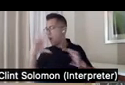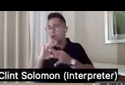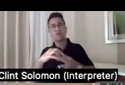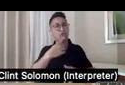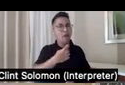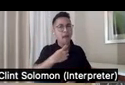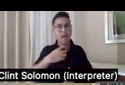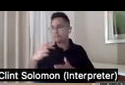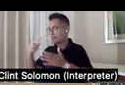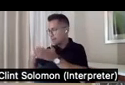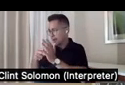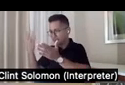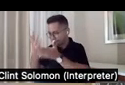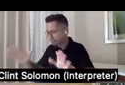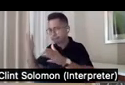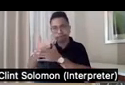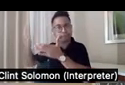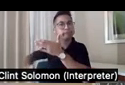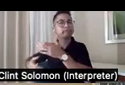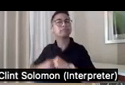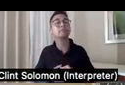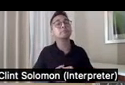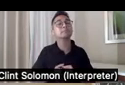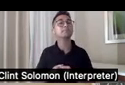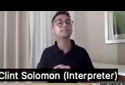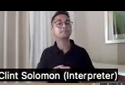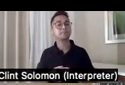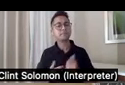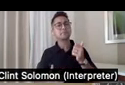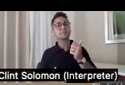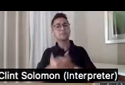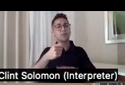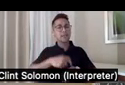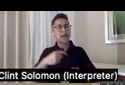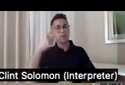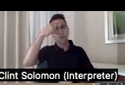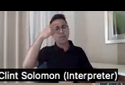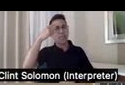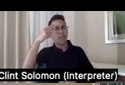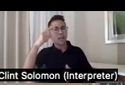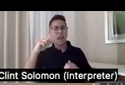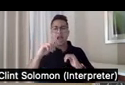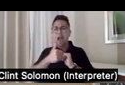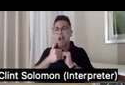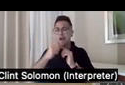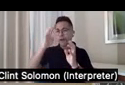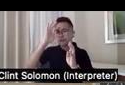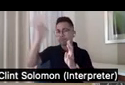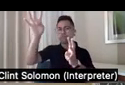so a lot of times we think deeply about how to create a story box and i've just